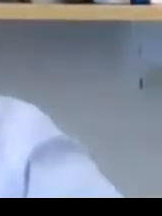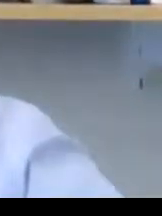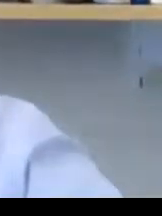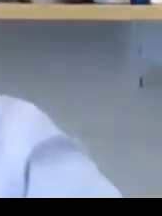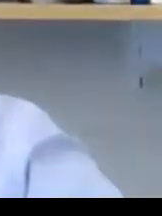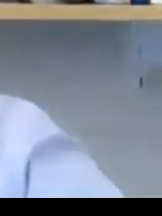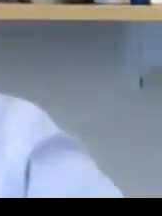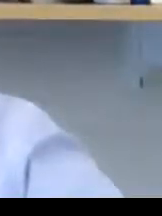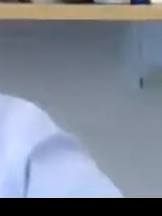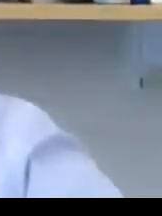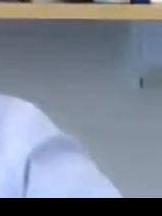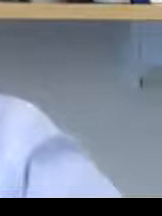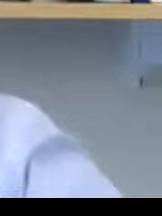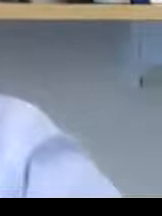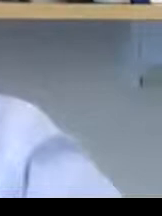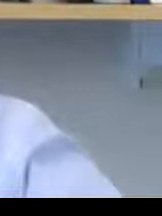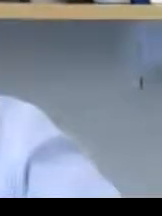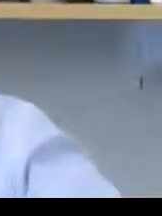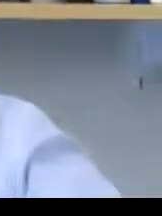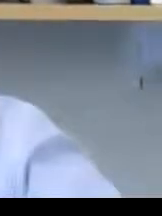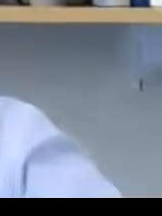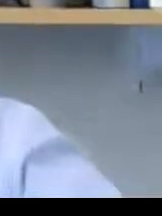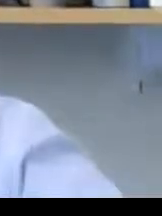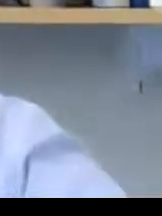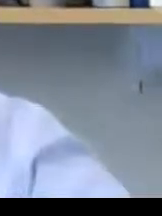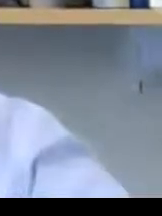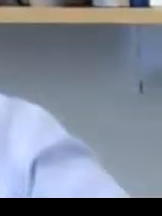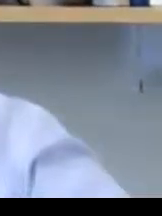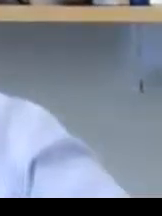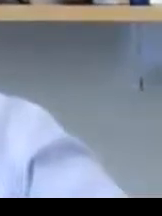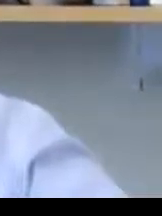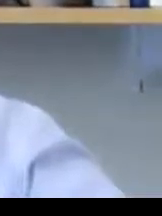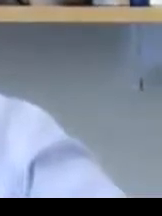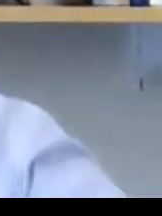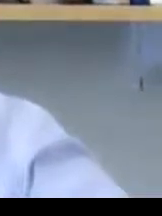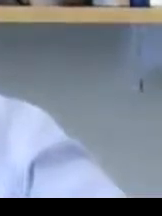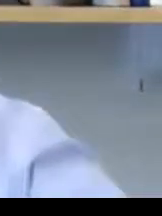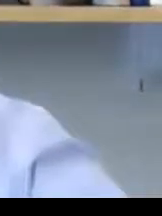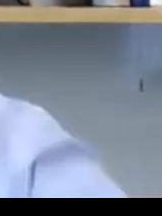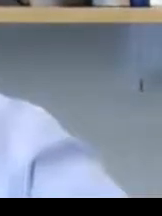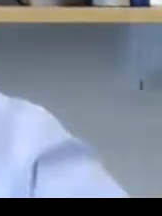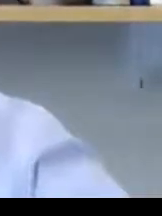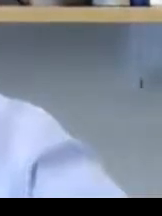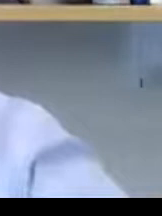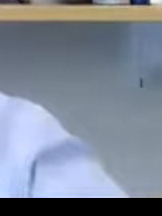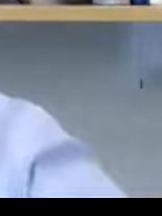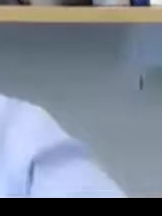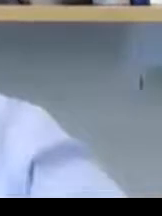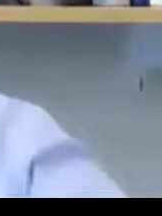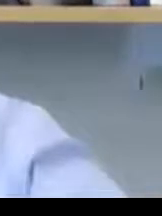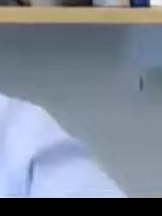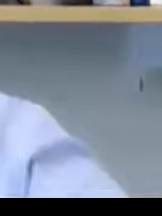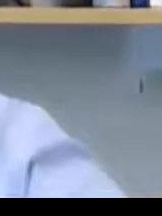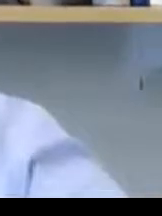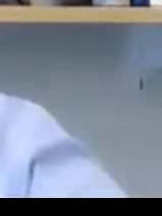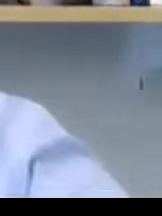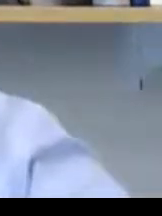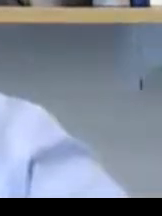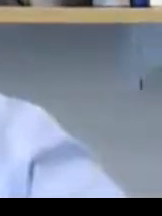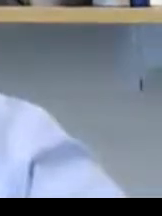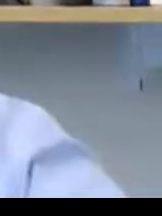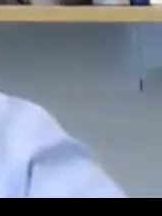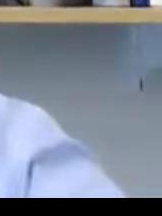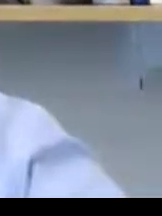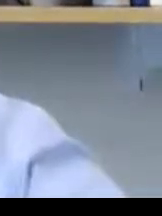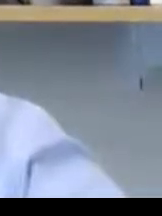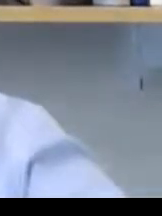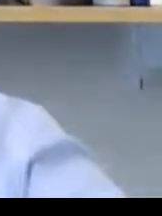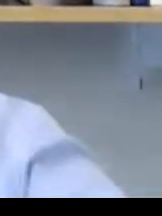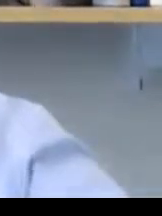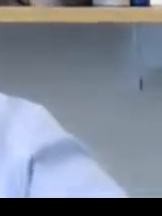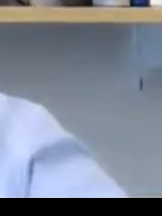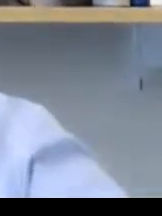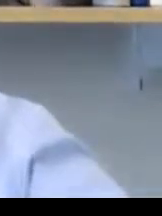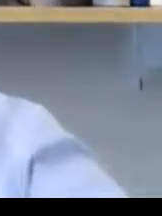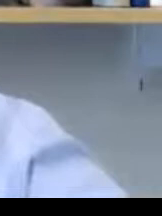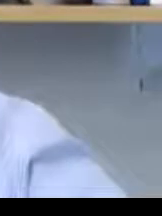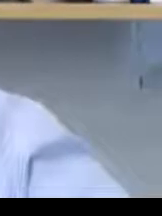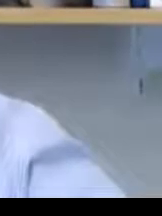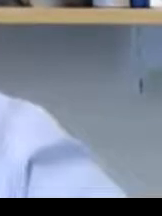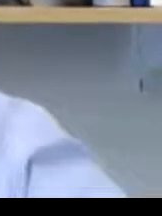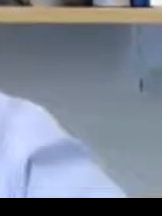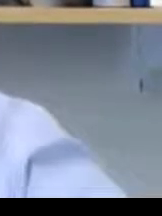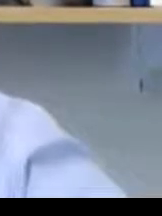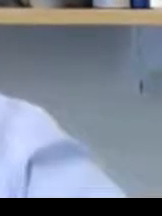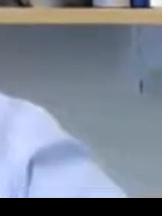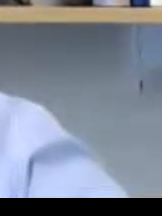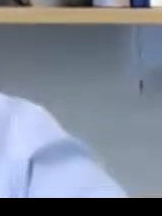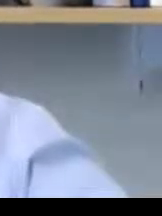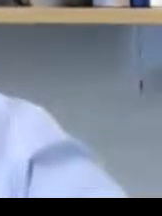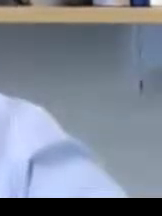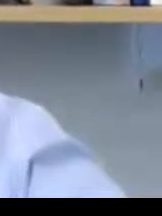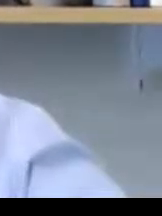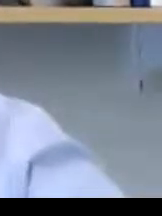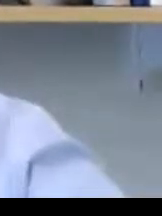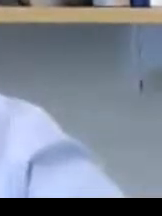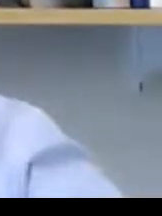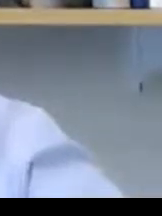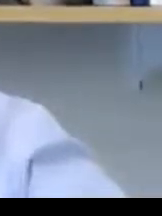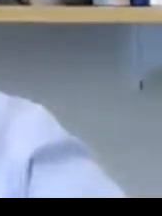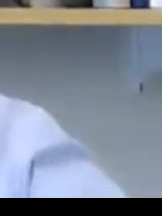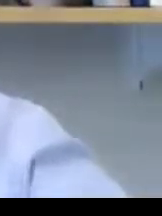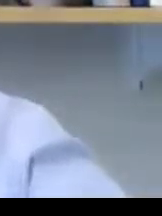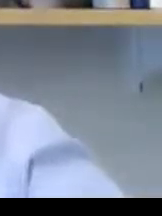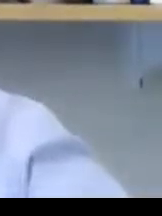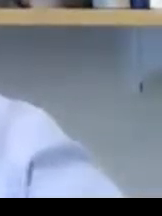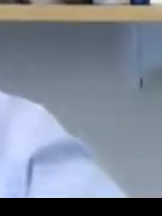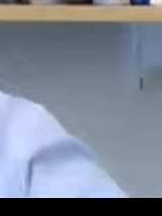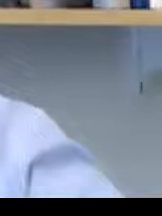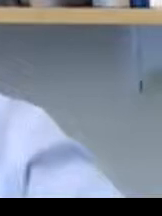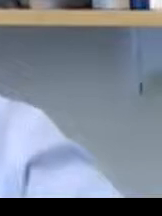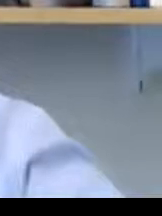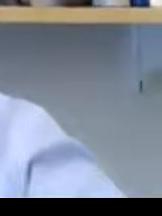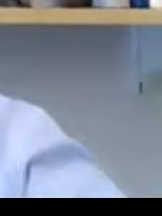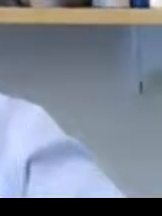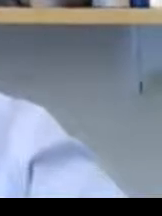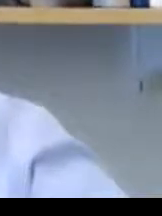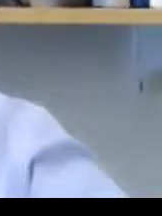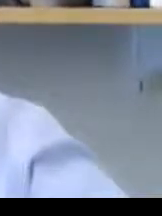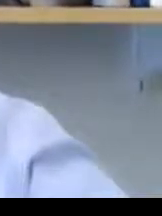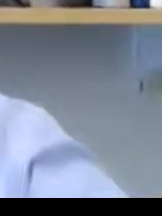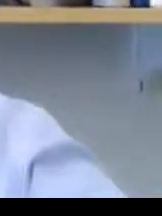at the University of Montana RTC: Rural. If you have any questions, reach out to Disability.statistics@ UNH.edu. Or you can e-mail me directly or Megan. To that, I will pass the virtual mic to Stacy Feldman from Mathematica.